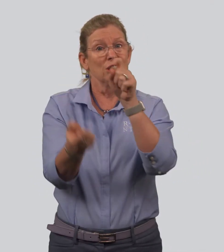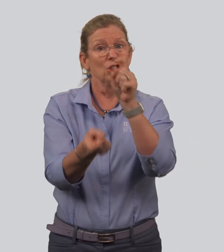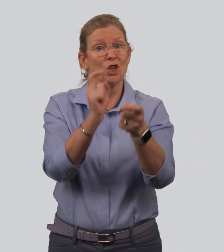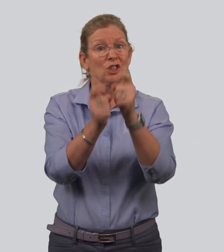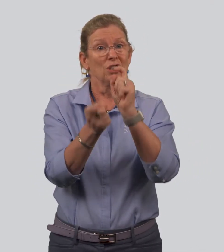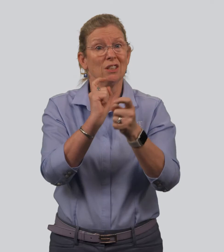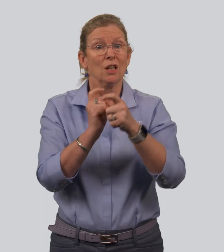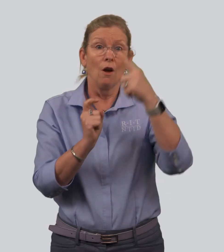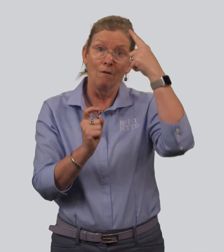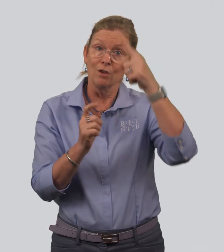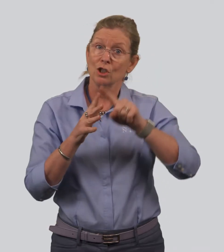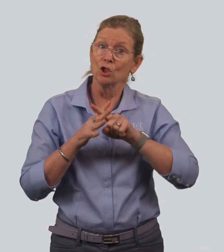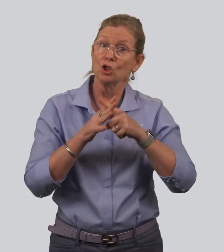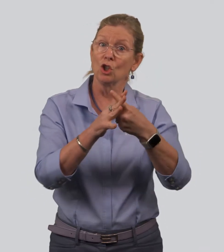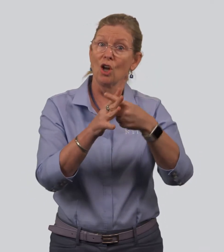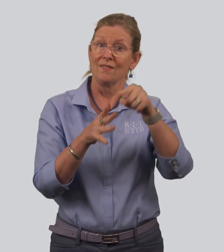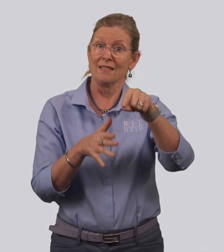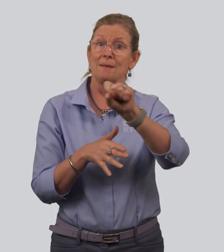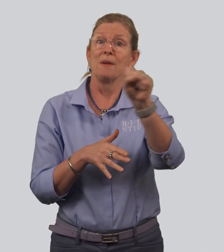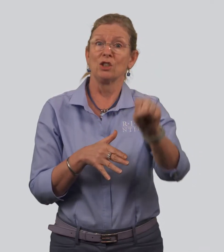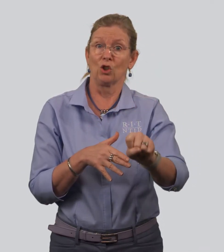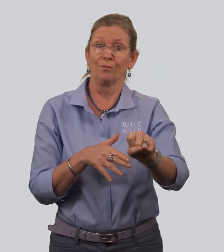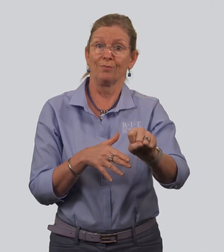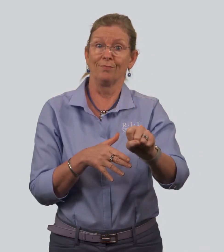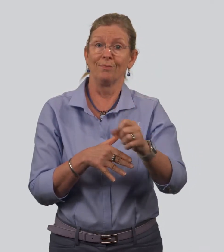for the start of the semester: